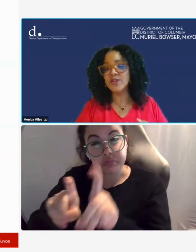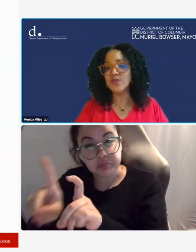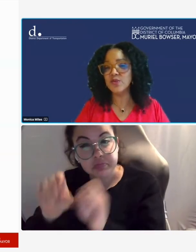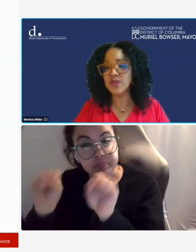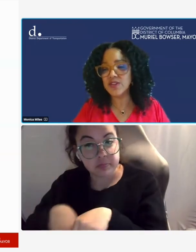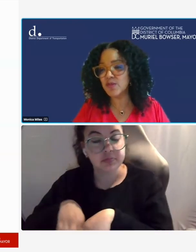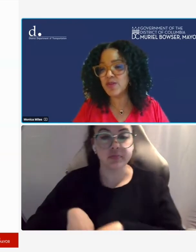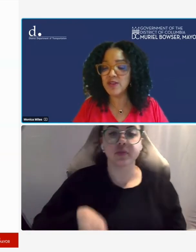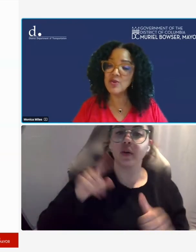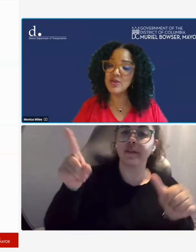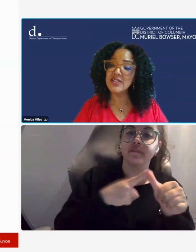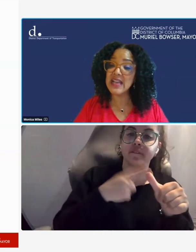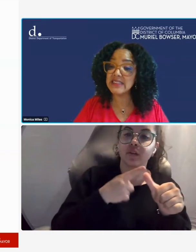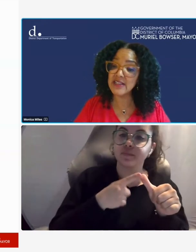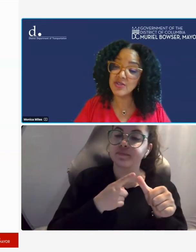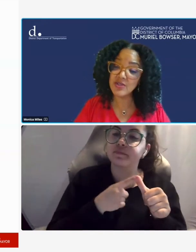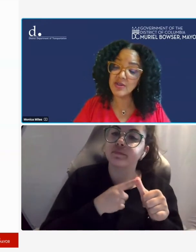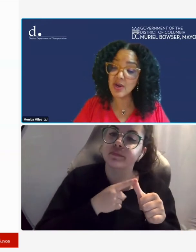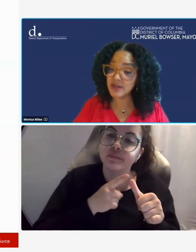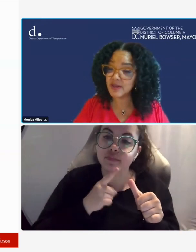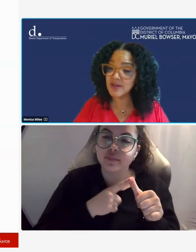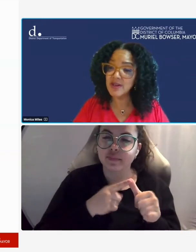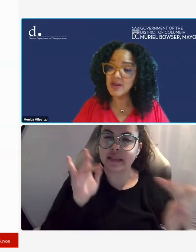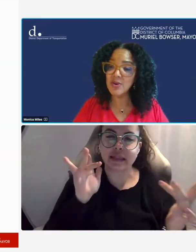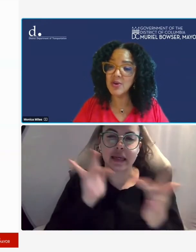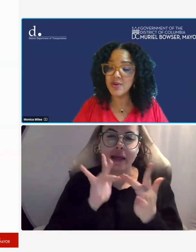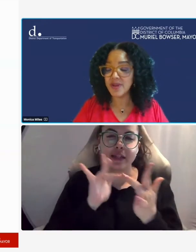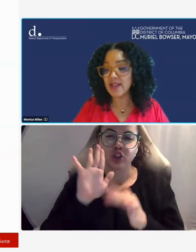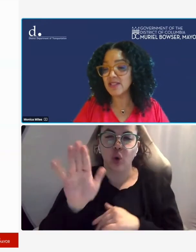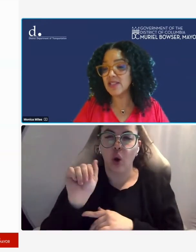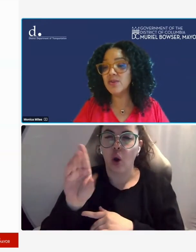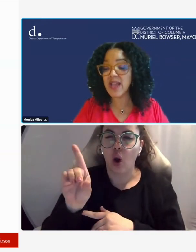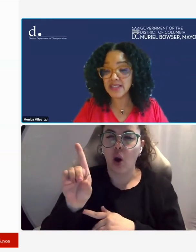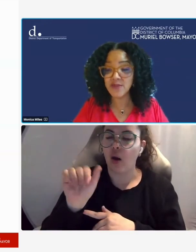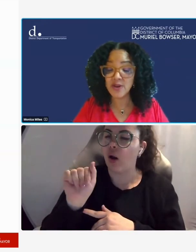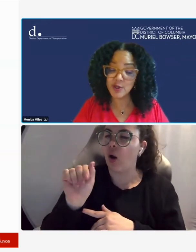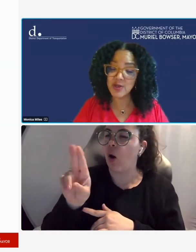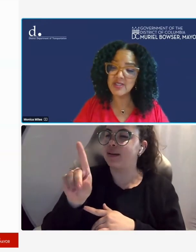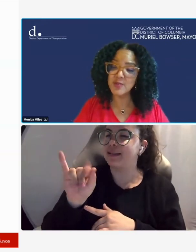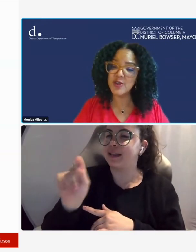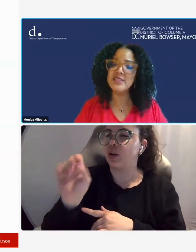rule of thumb would be of course to contact your auditor or your accountant who has 431 experience